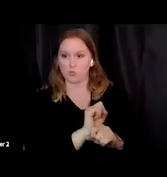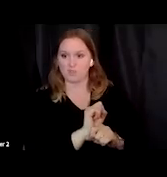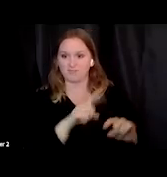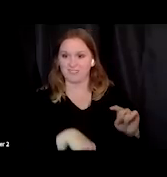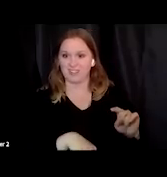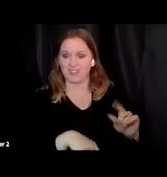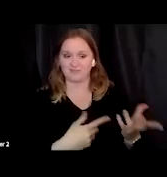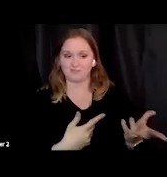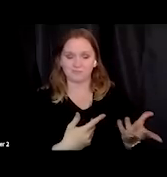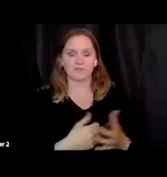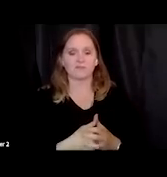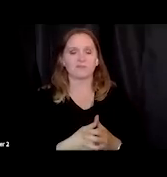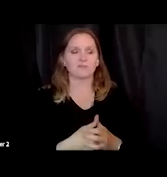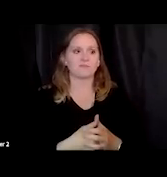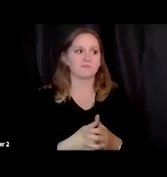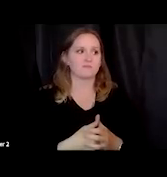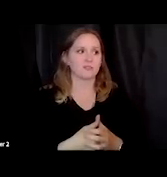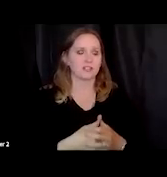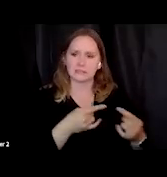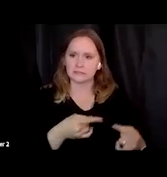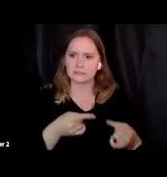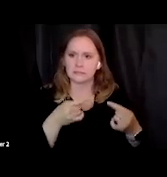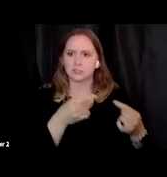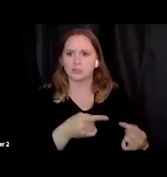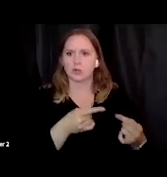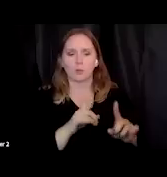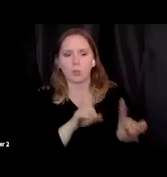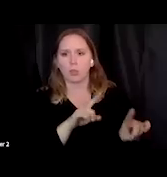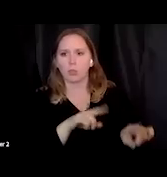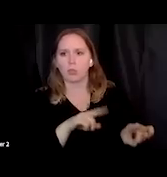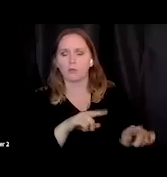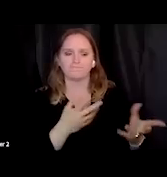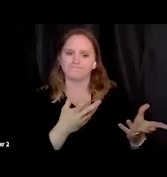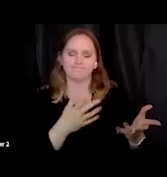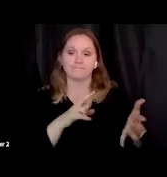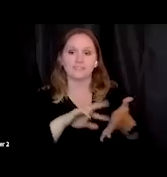Harder time going to work as often as they should be. So they call out sick more or call out more.